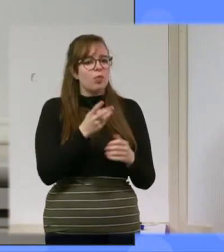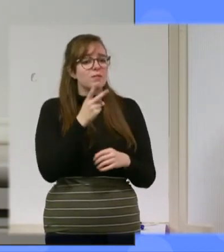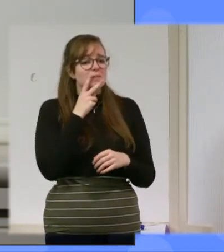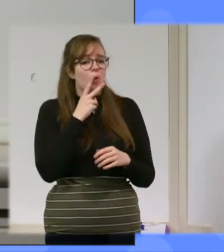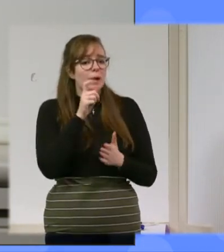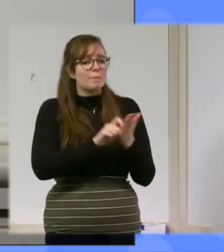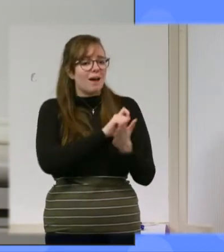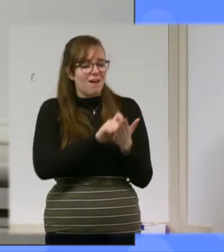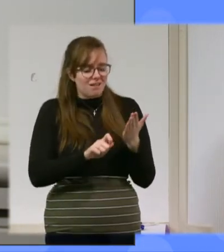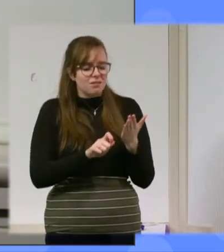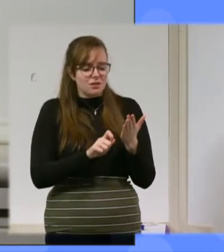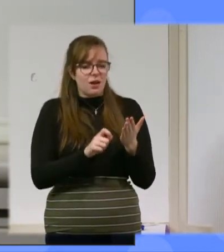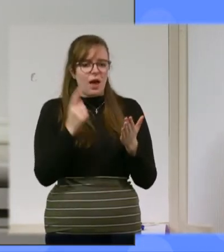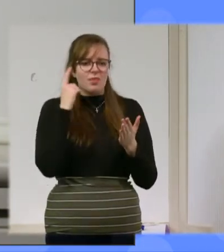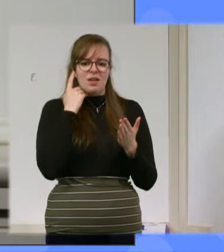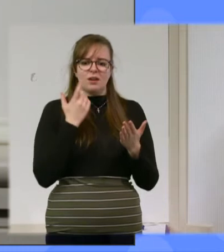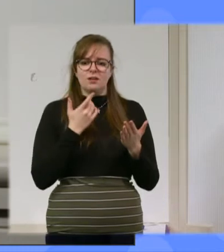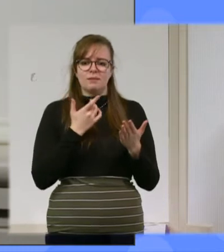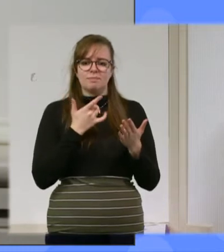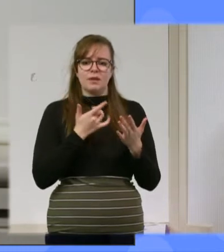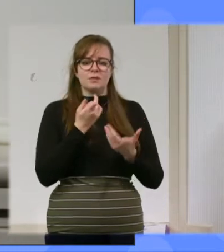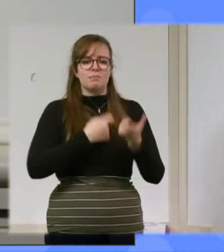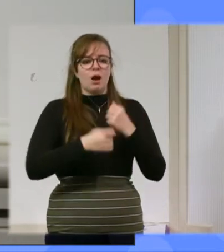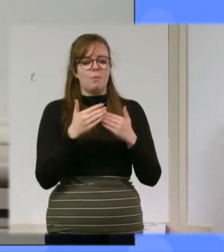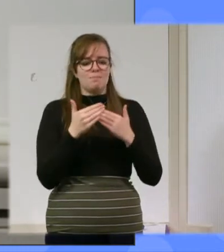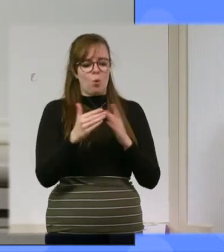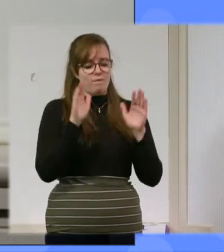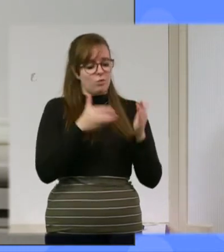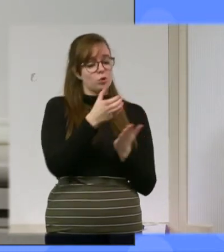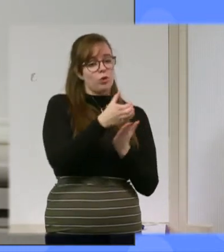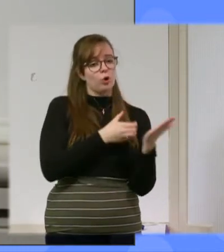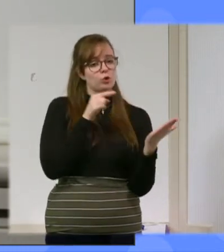like I think it's become more constitutionally focused in the last few